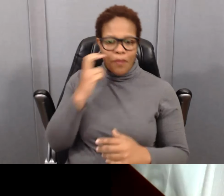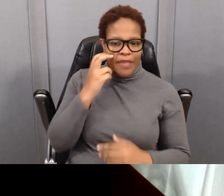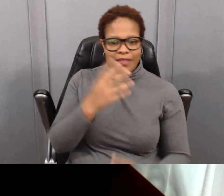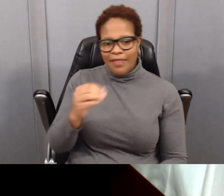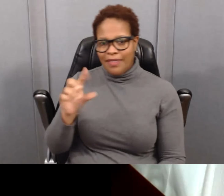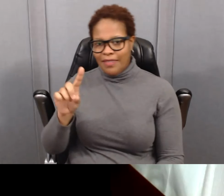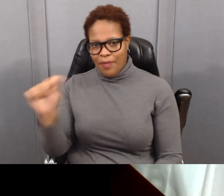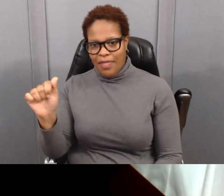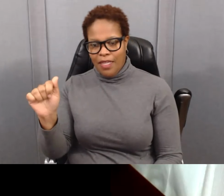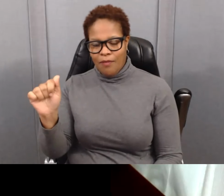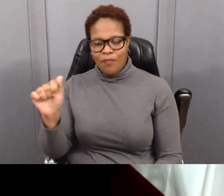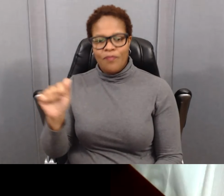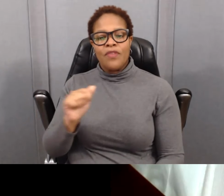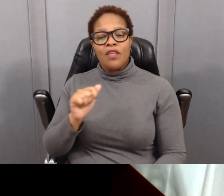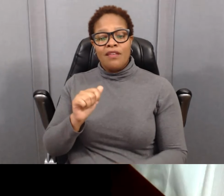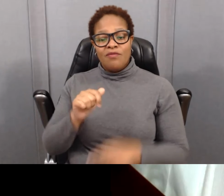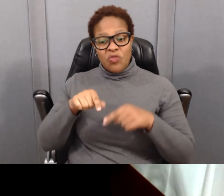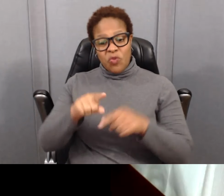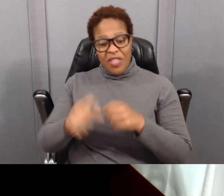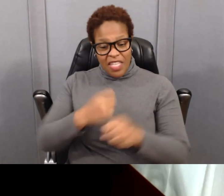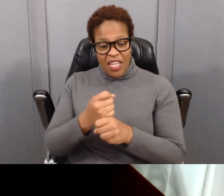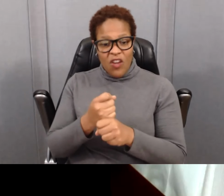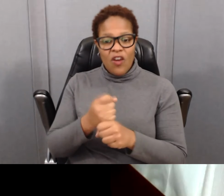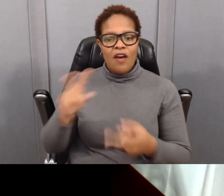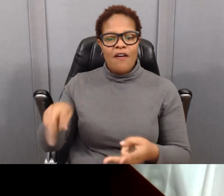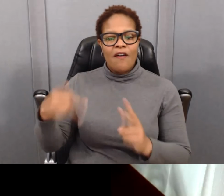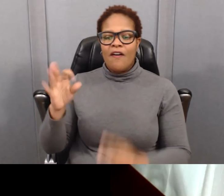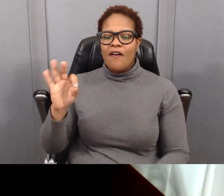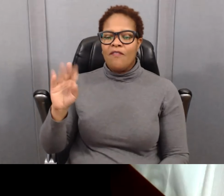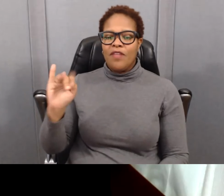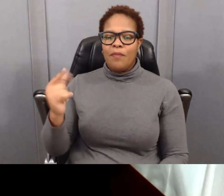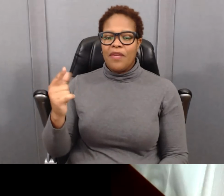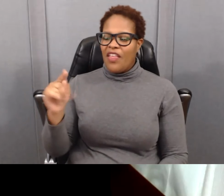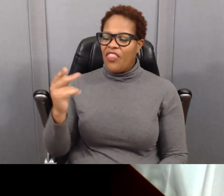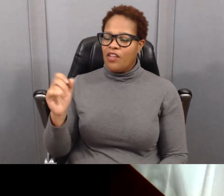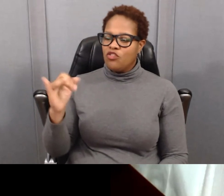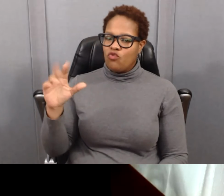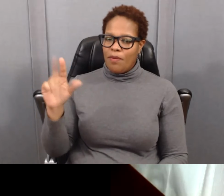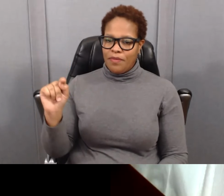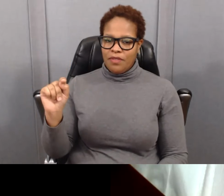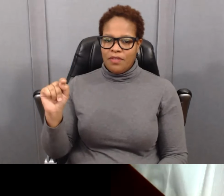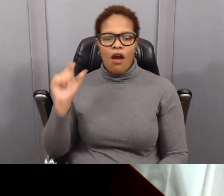Through his annual season, flipping the script on audio description, Thomas explores the social audio description collect,